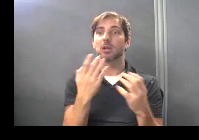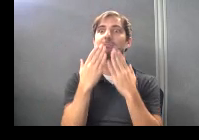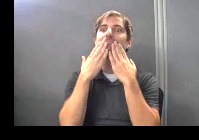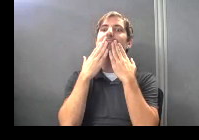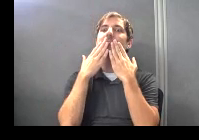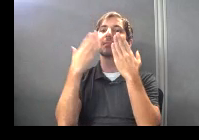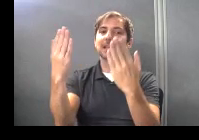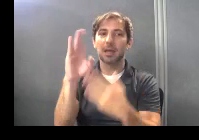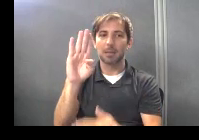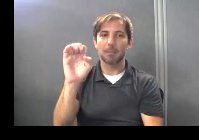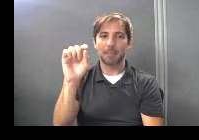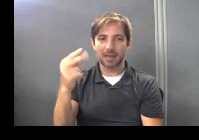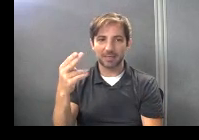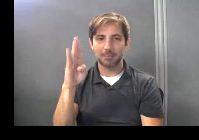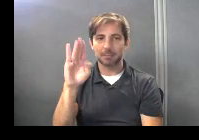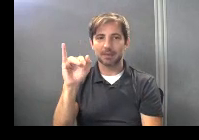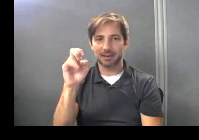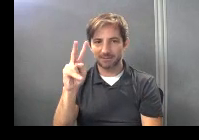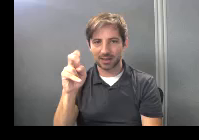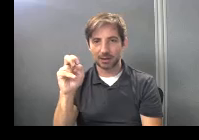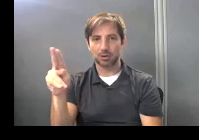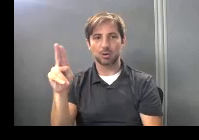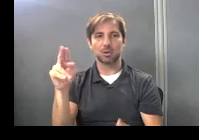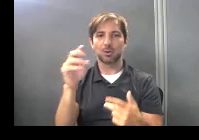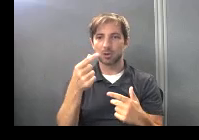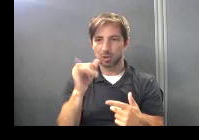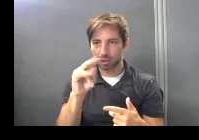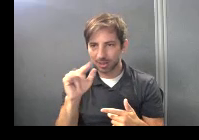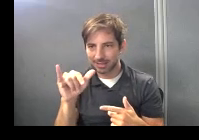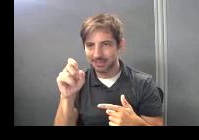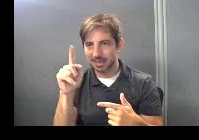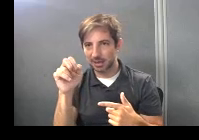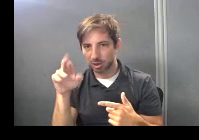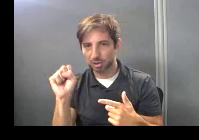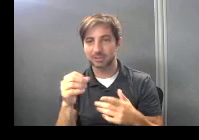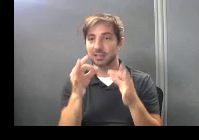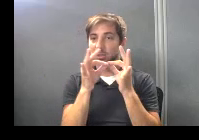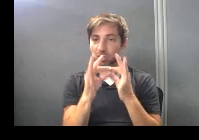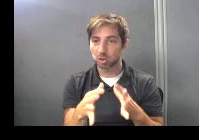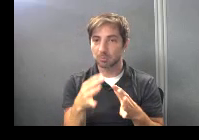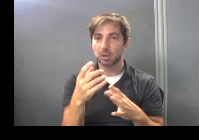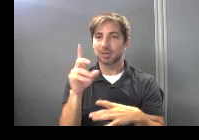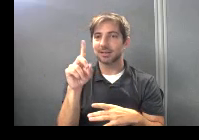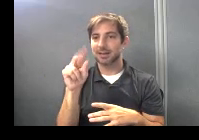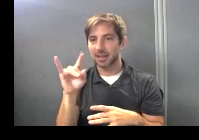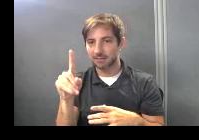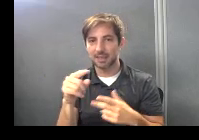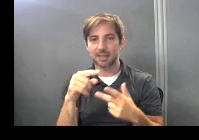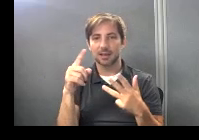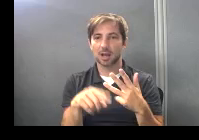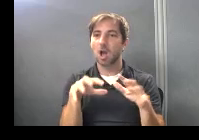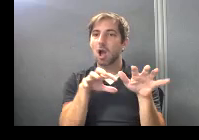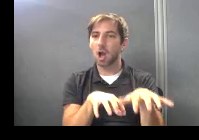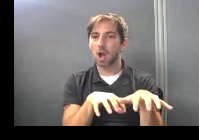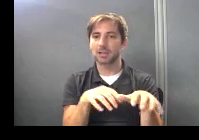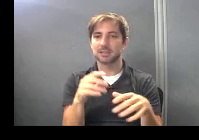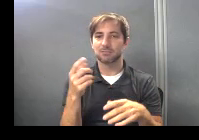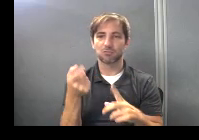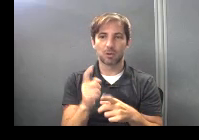GINNY, ASL INTERPRETERS, DAVID, CART INTERPRETER FROM HEAR INC. LADAWNA AND AUDIO DESCRIBER